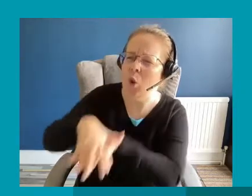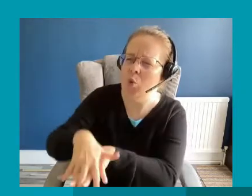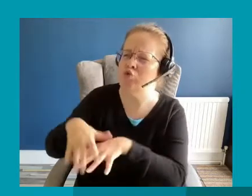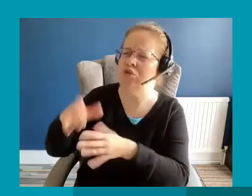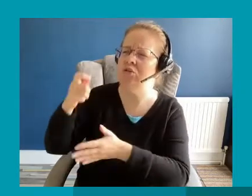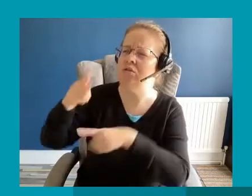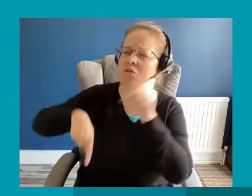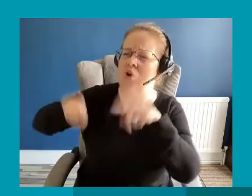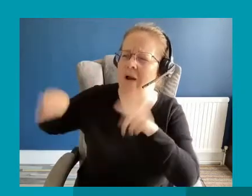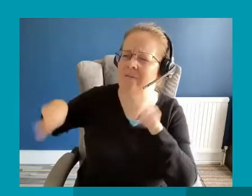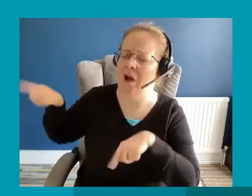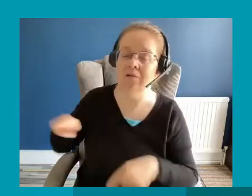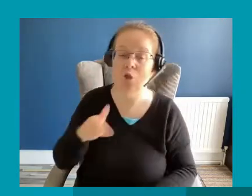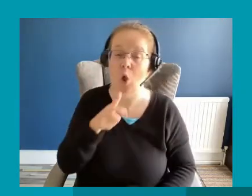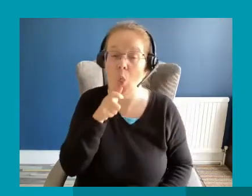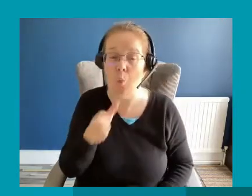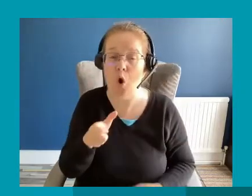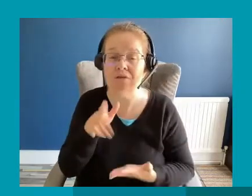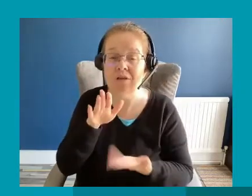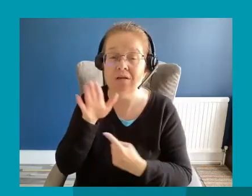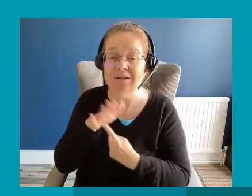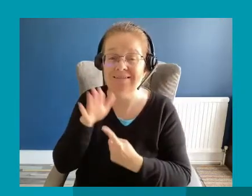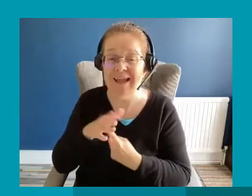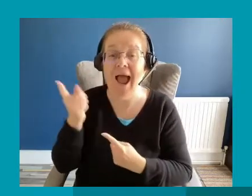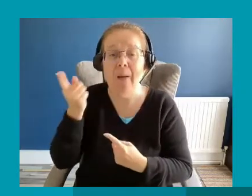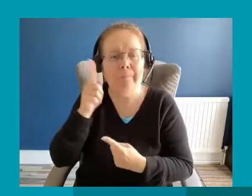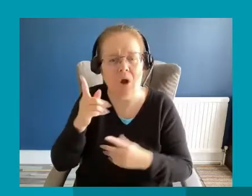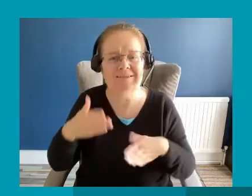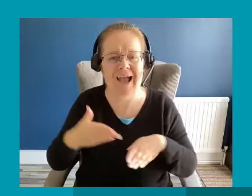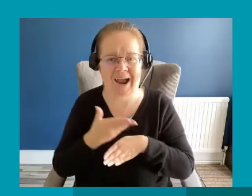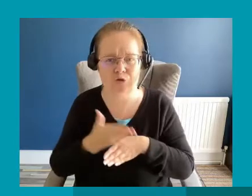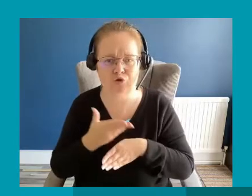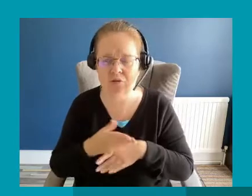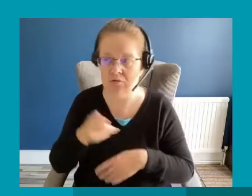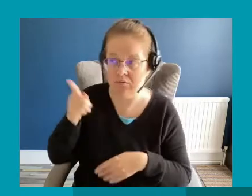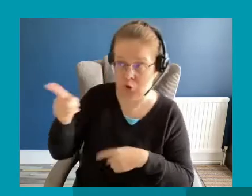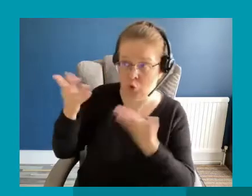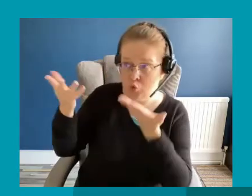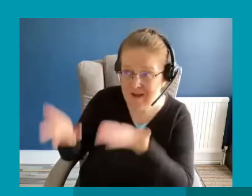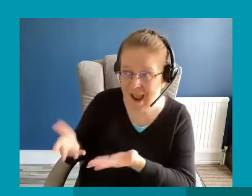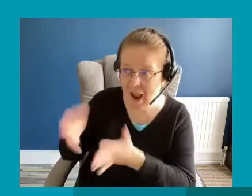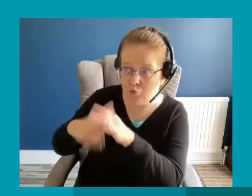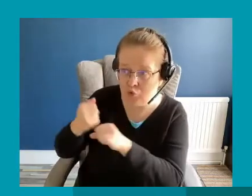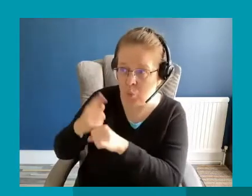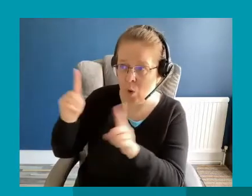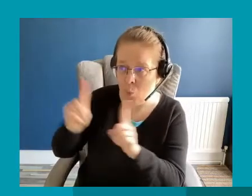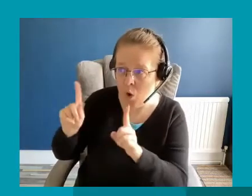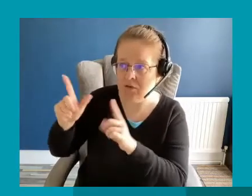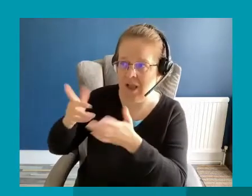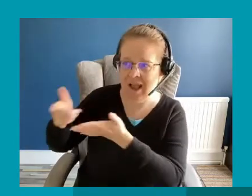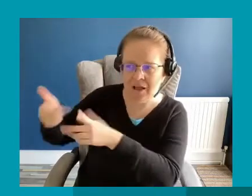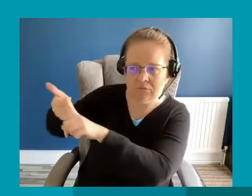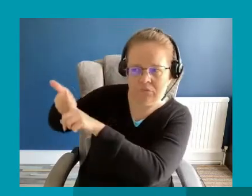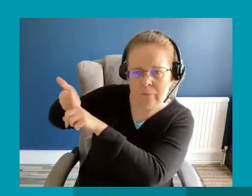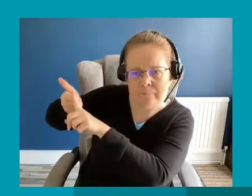Words matter, but so do actions. So what are they doing? How are they framing this? How are they discussing this across